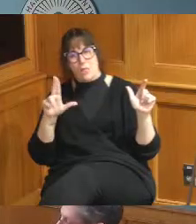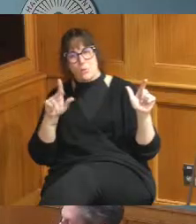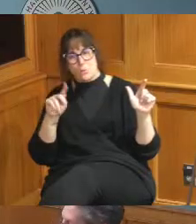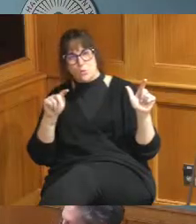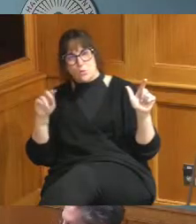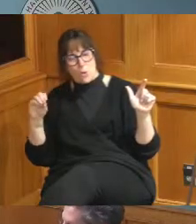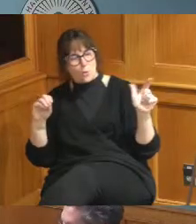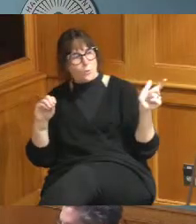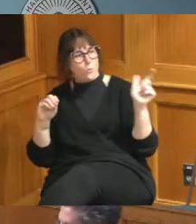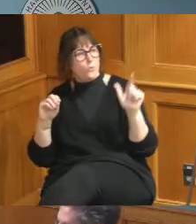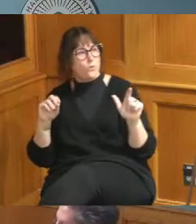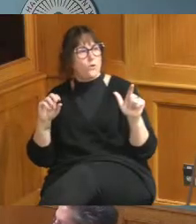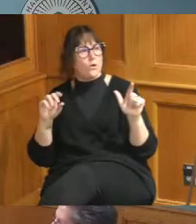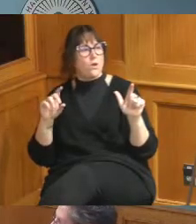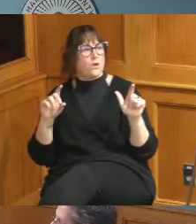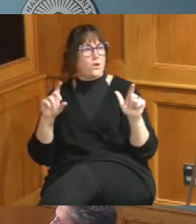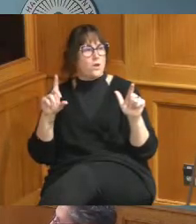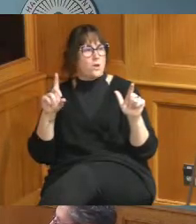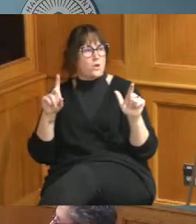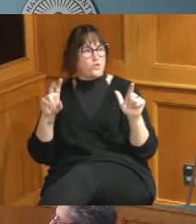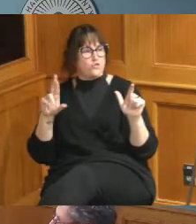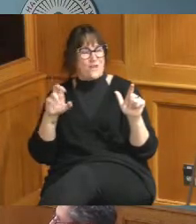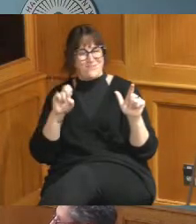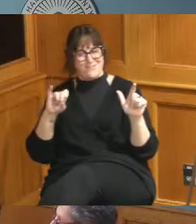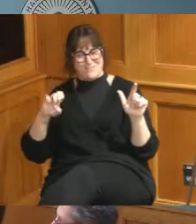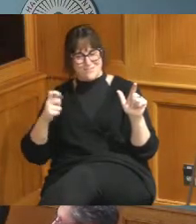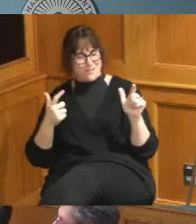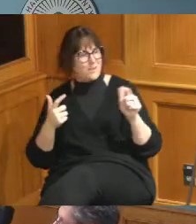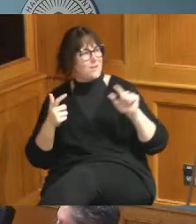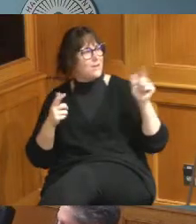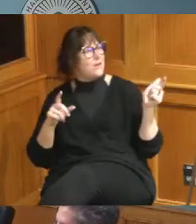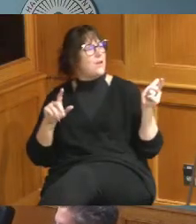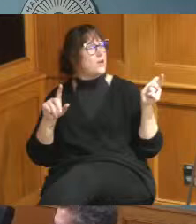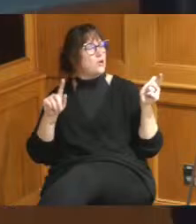Patrick dressing Assistant Prosecuting Attorney I'm County Commissioner Denise Driehaus so we've